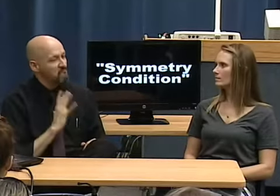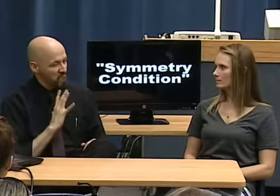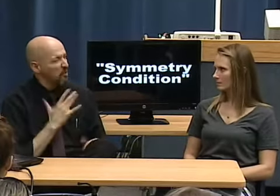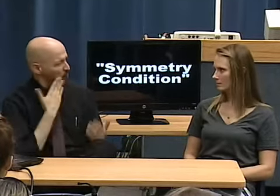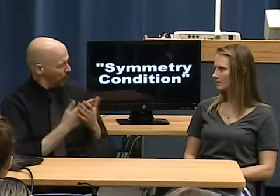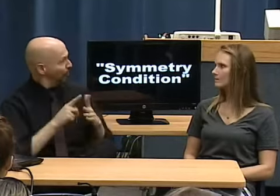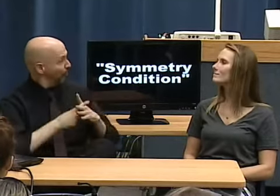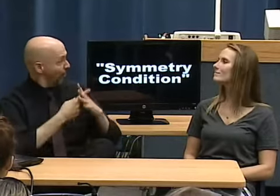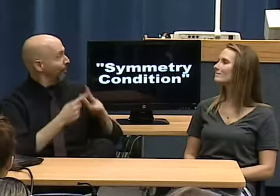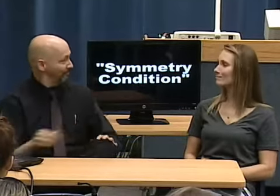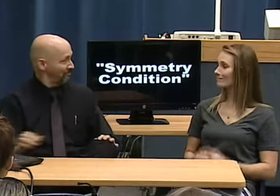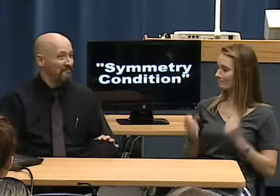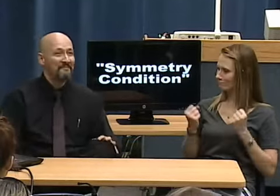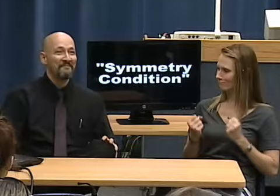Fine. It's a good start.